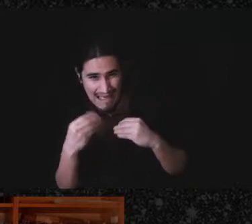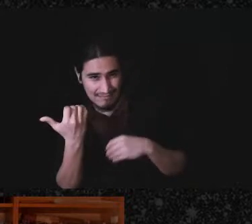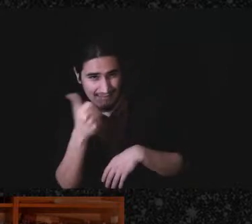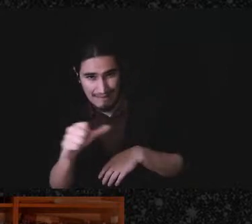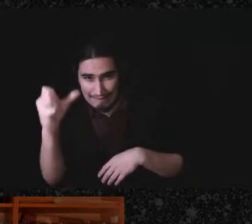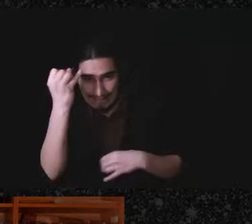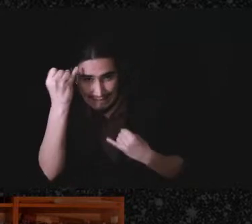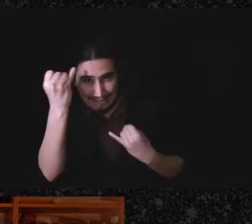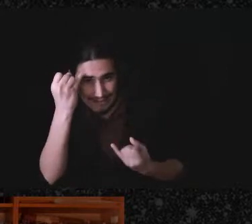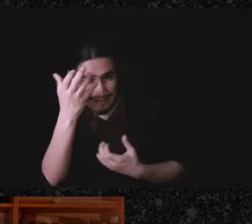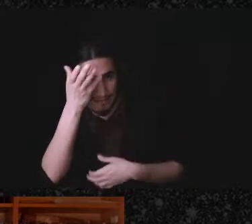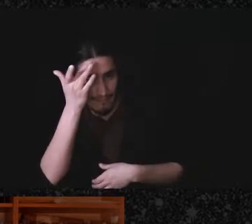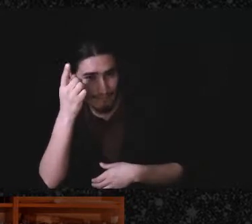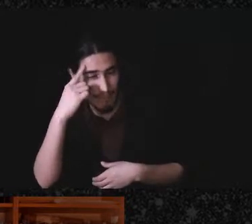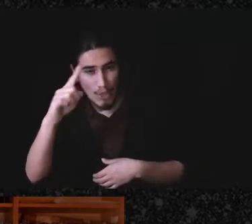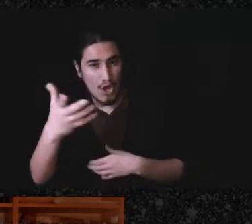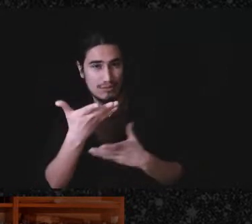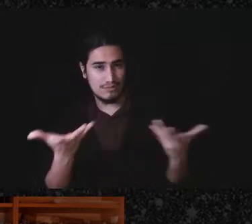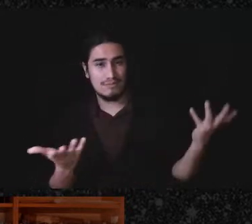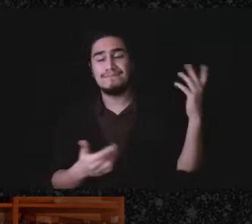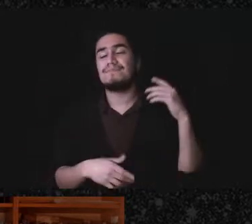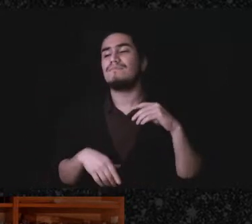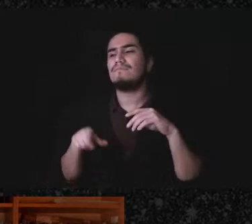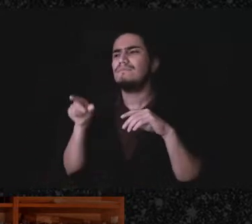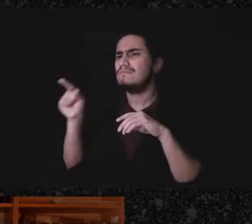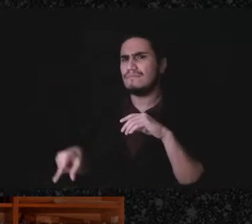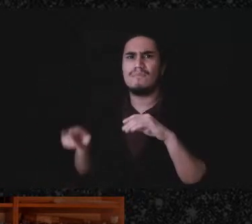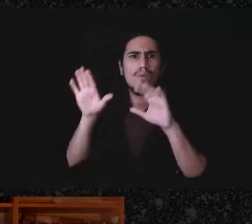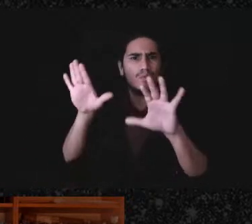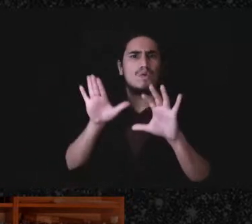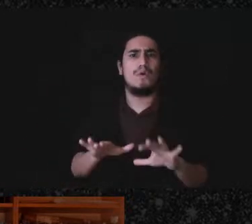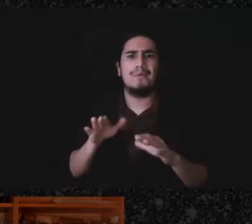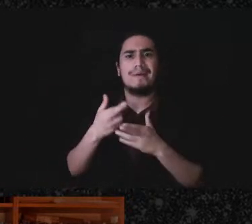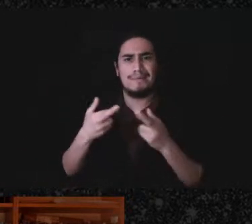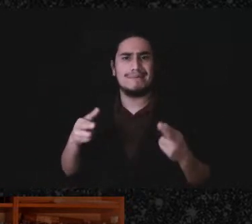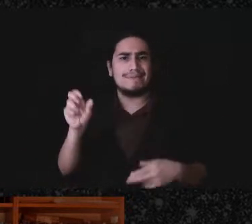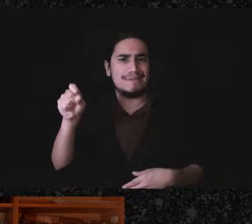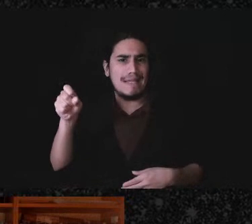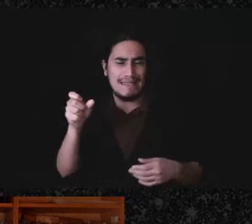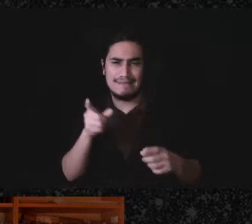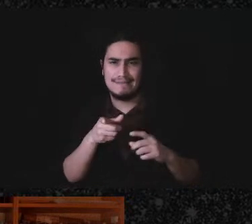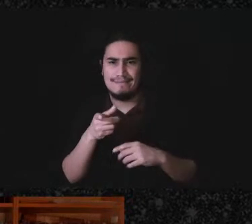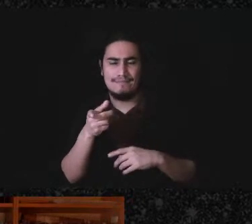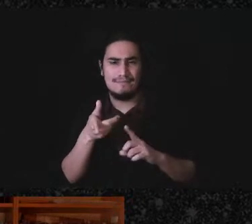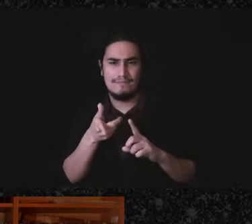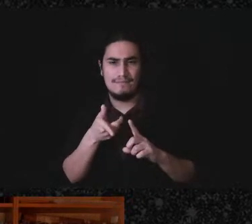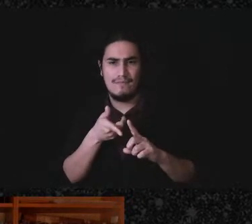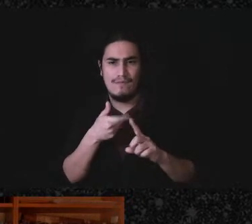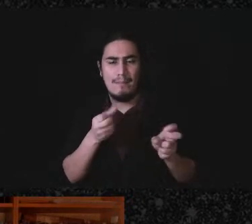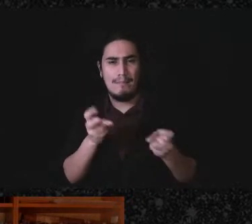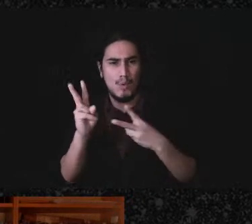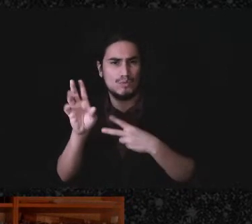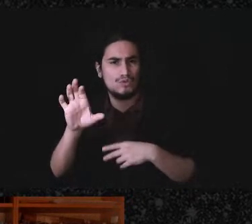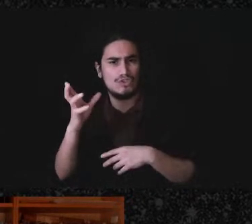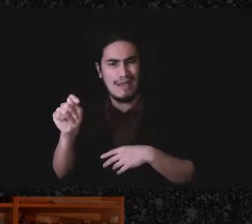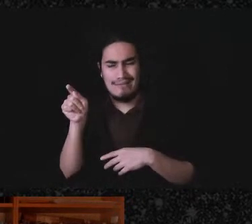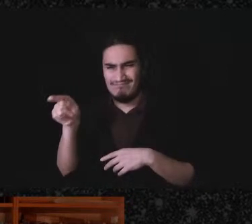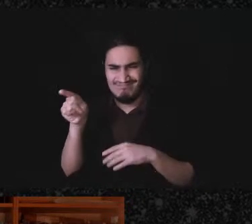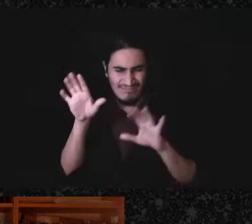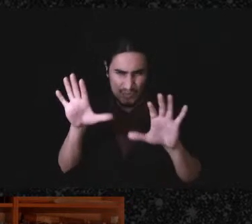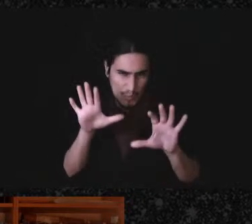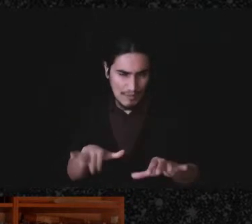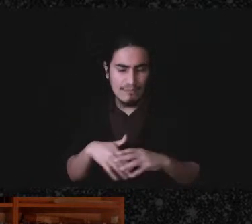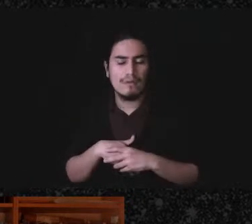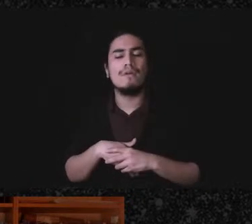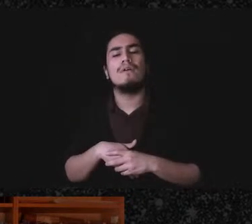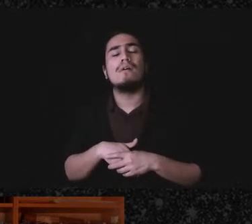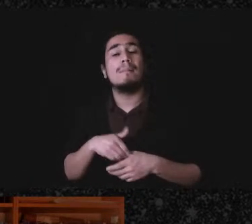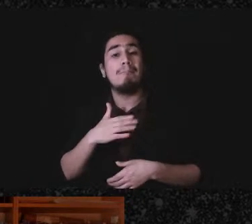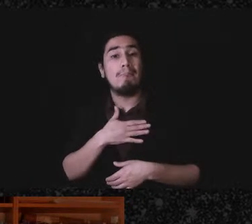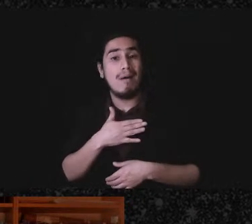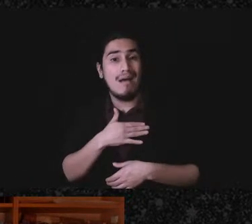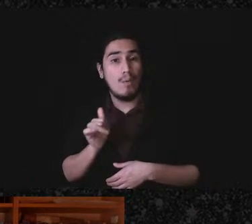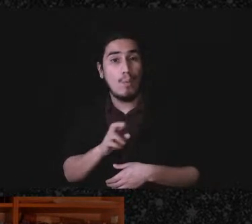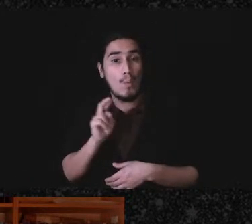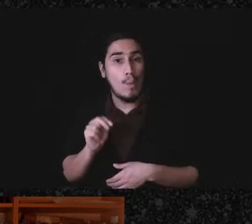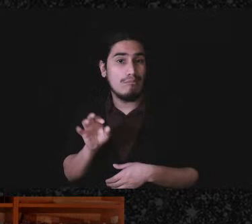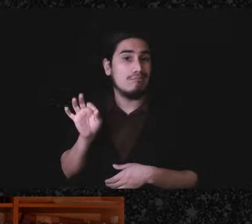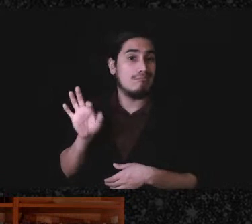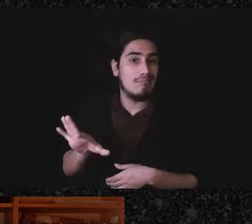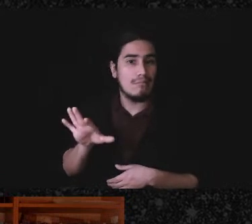Yeah so those are those are great resources, and I would say for groups that are thinking about